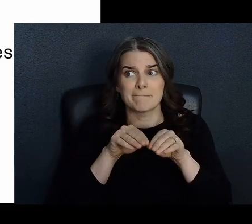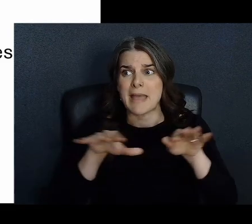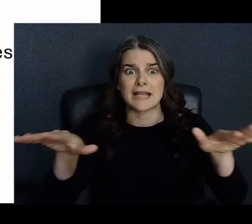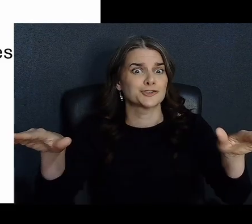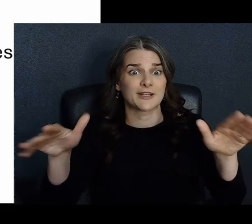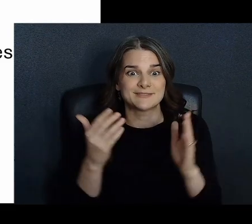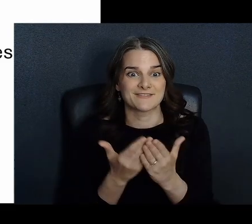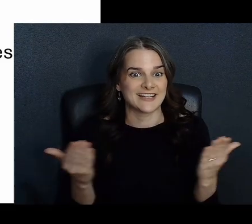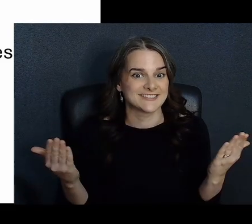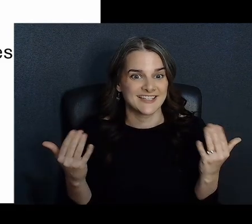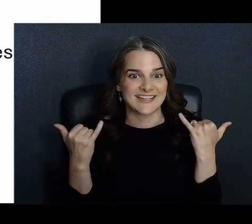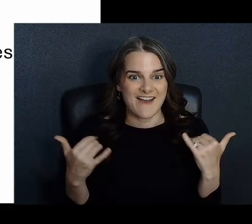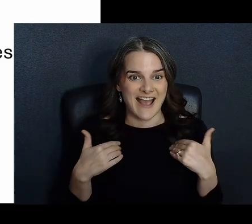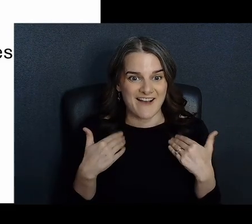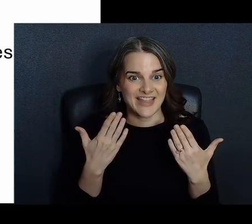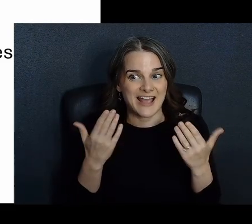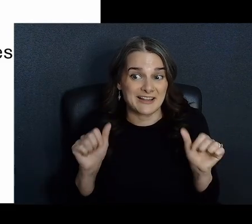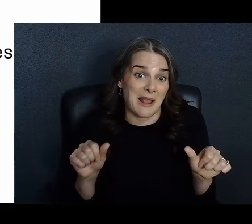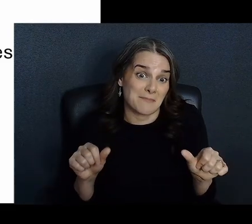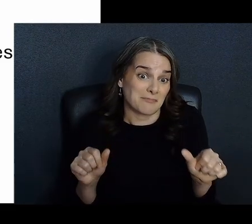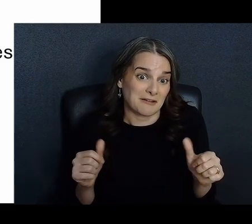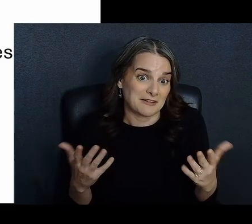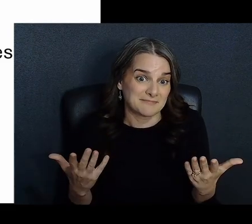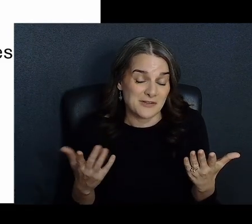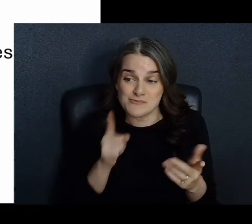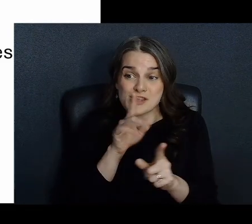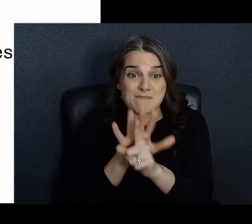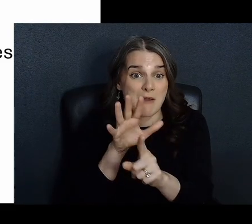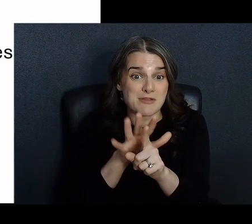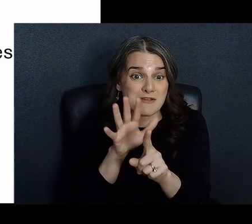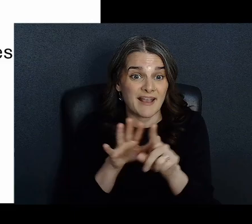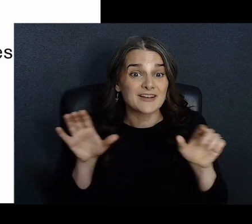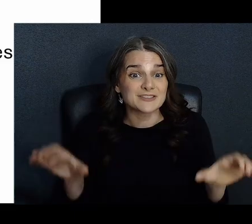the capability to do that. They're very popular, can do a lot of the same functions here,